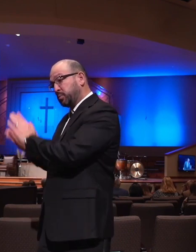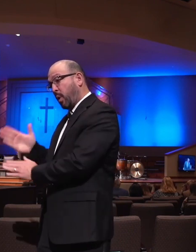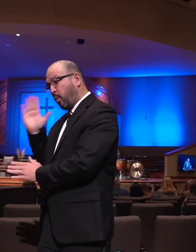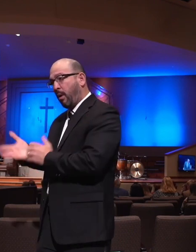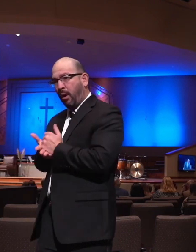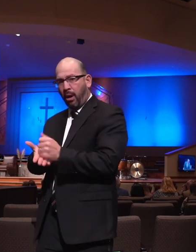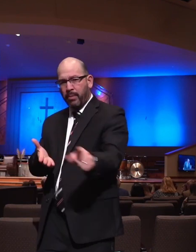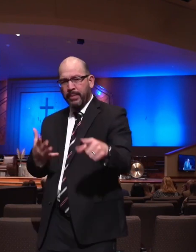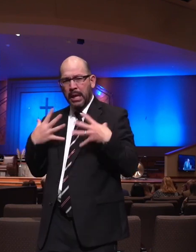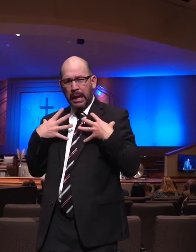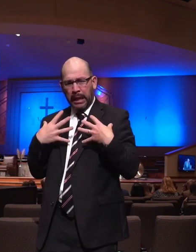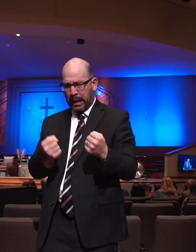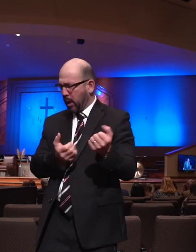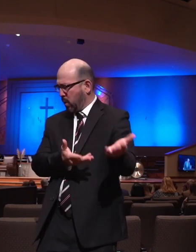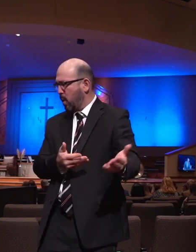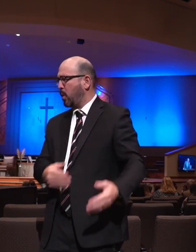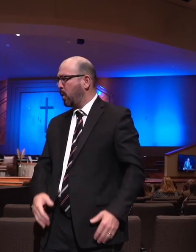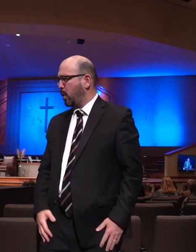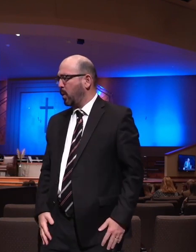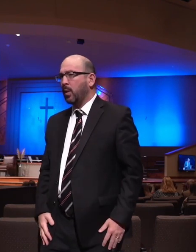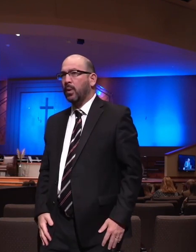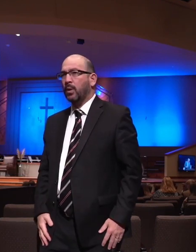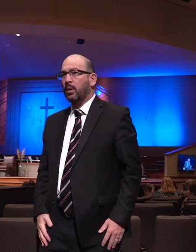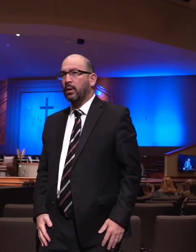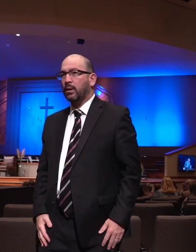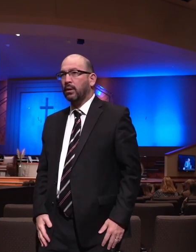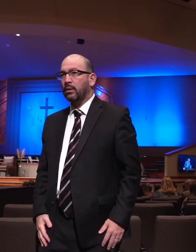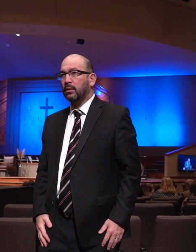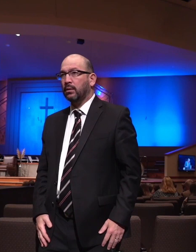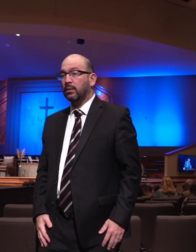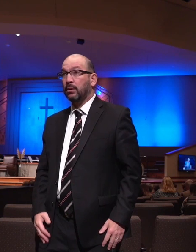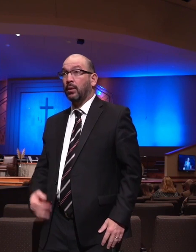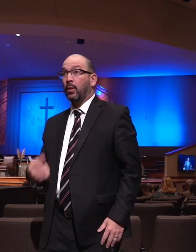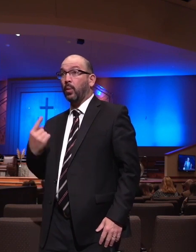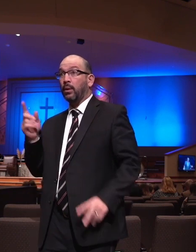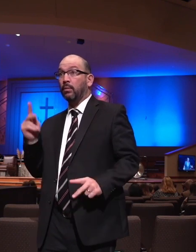leprosy and one went in and see there was a need